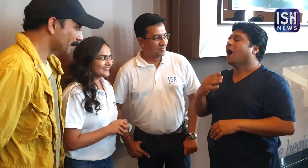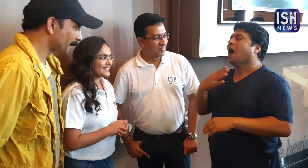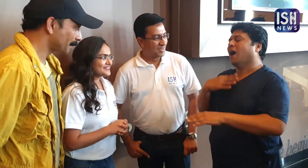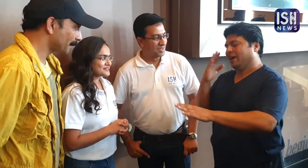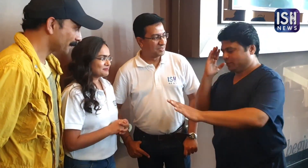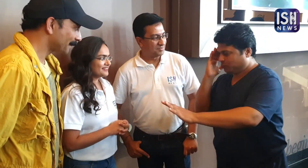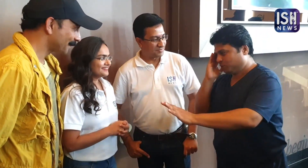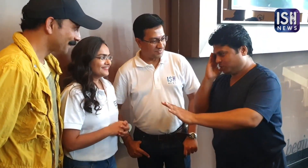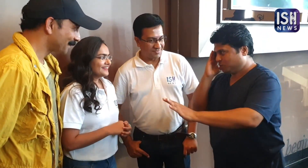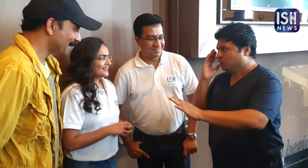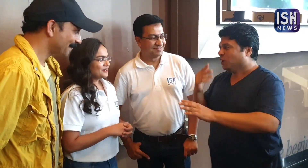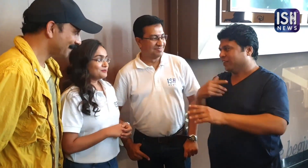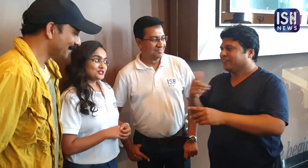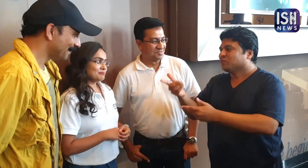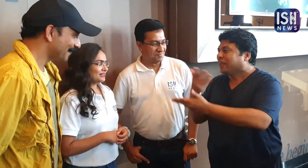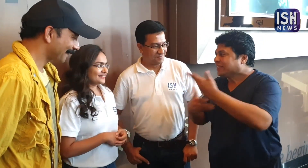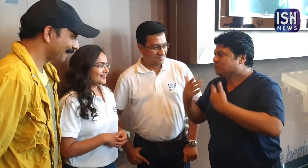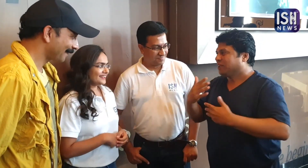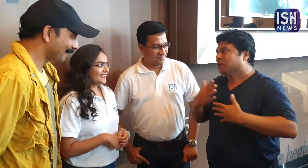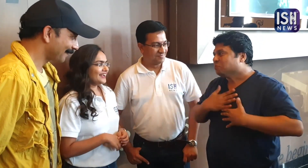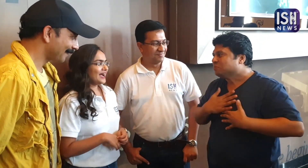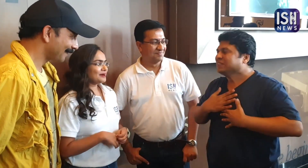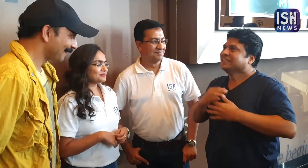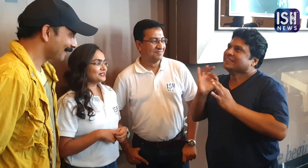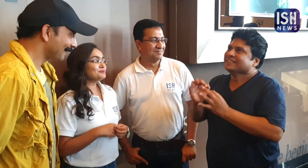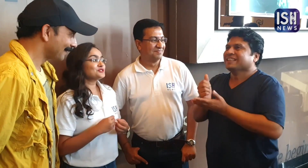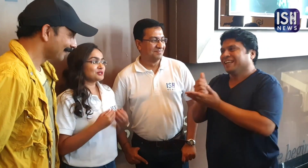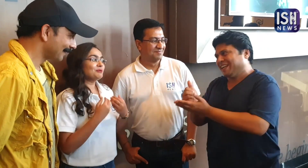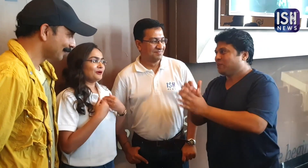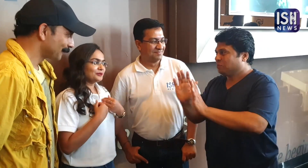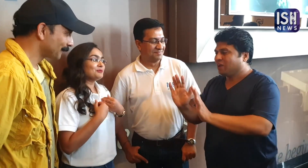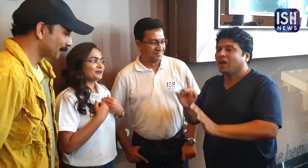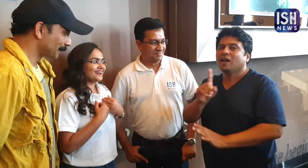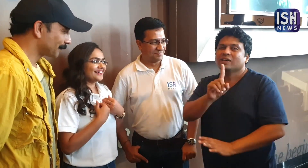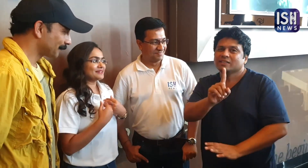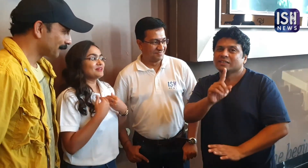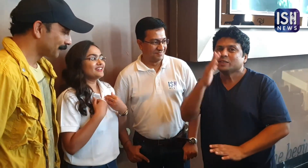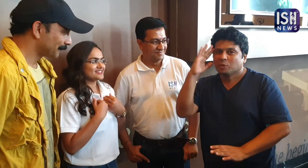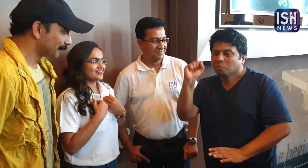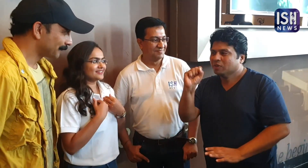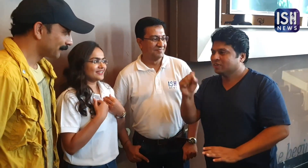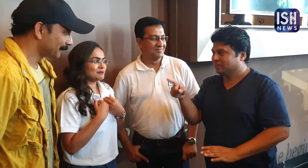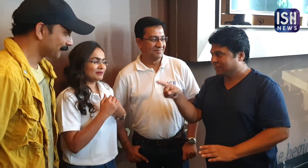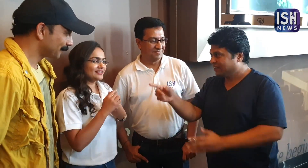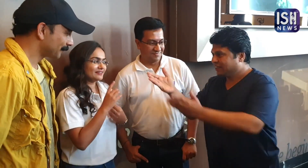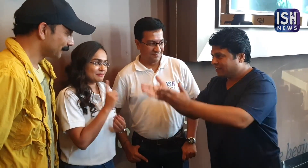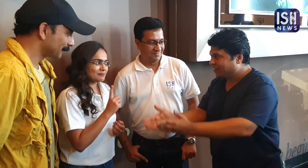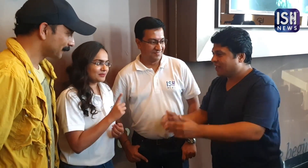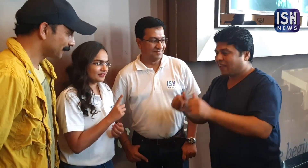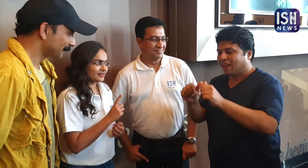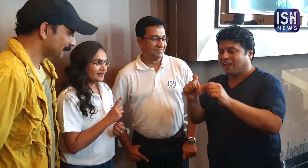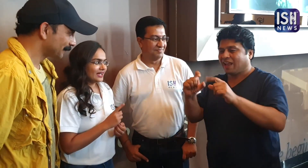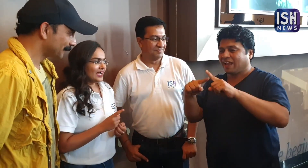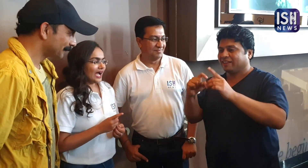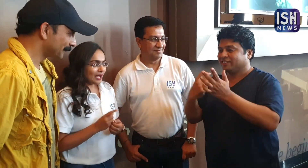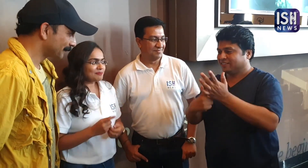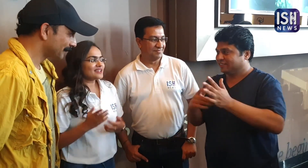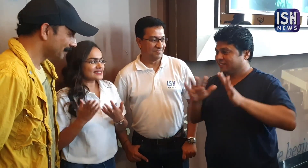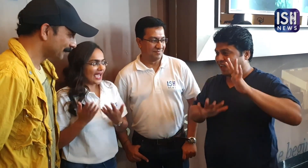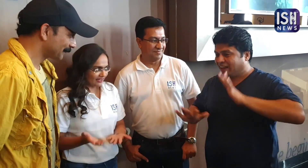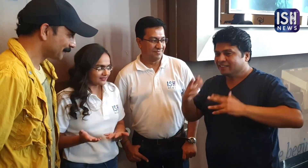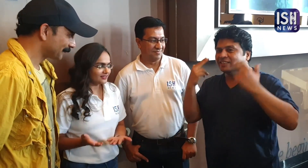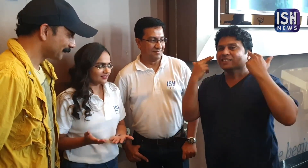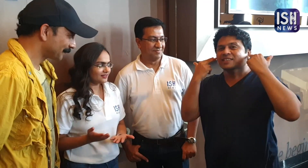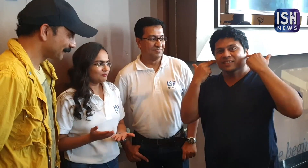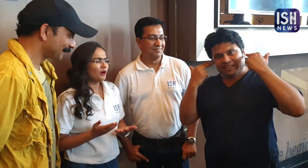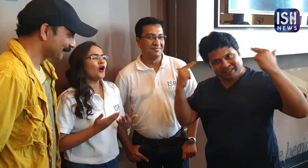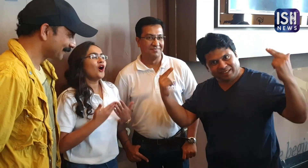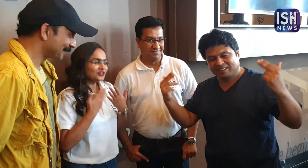I know you have told me that I have helped you a lot. As an actor you are very famous. I know.